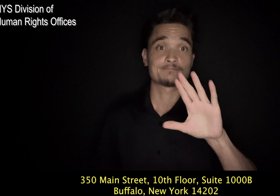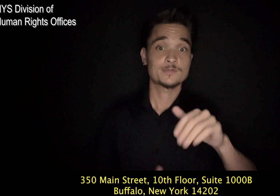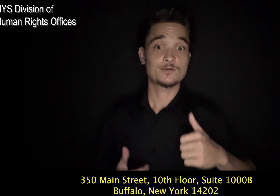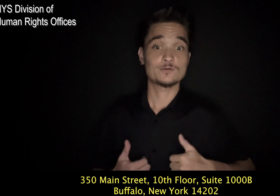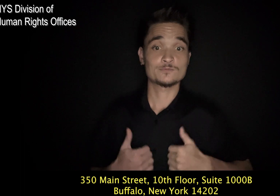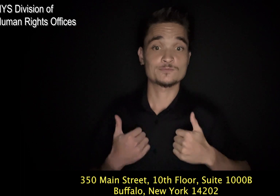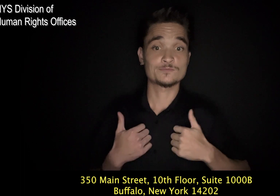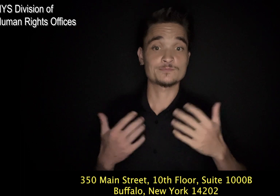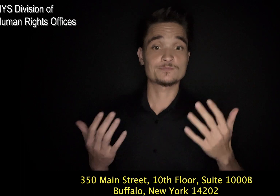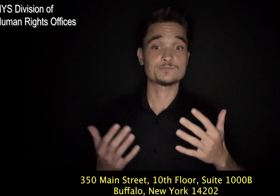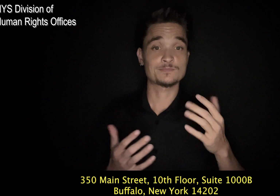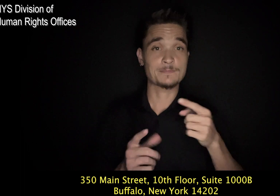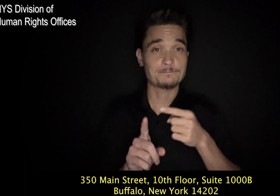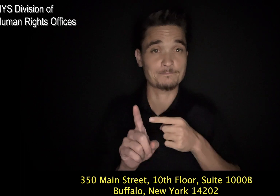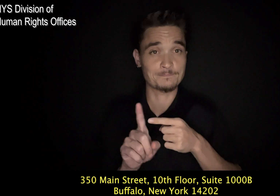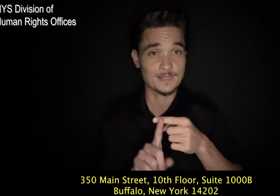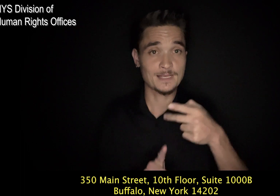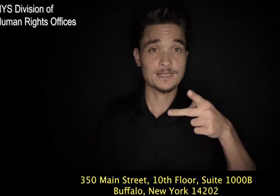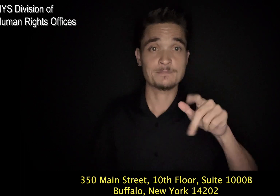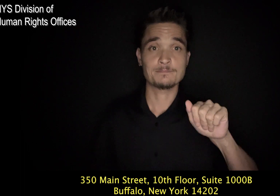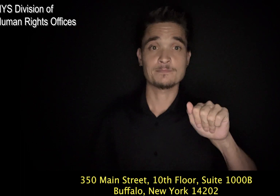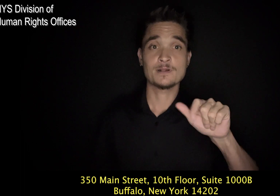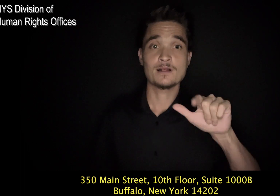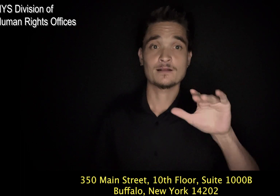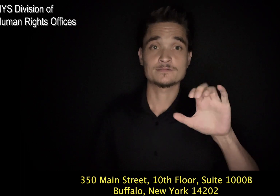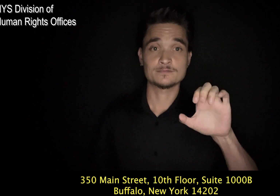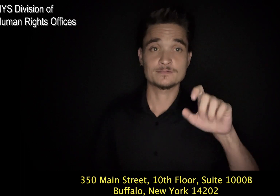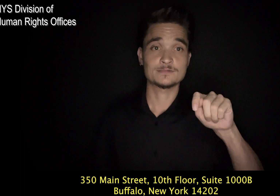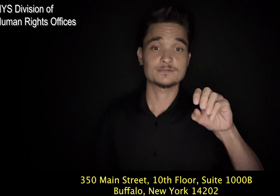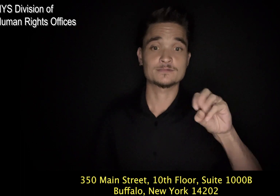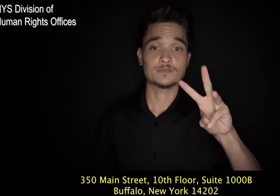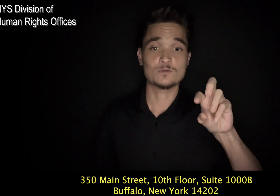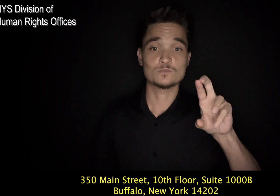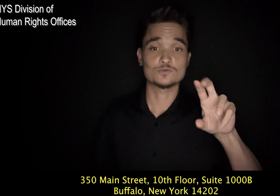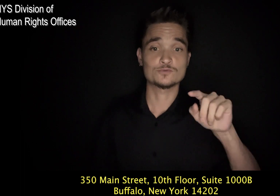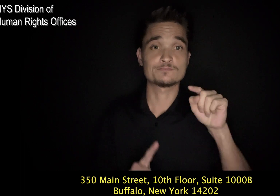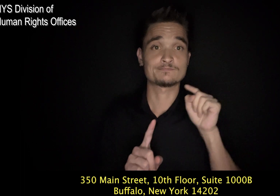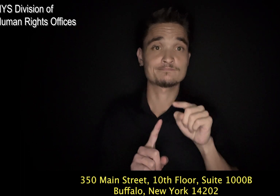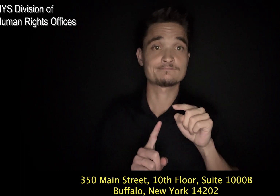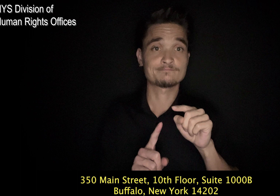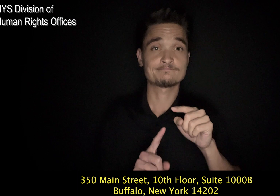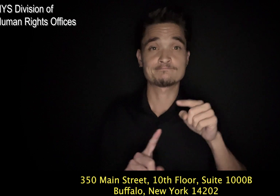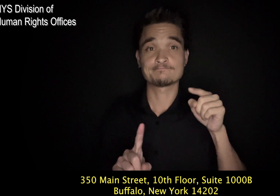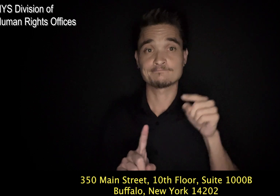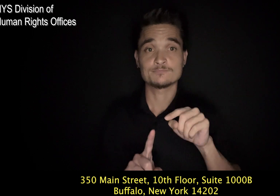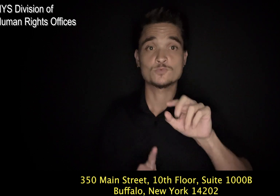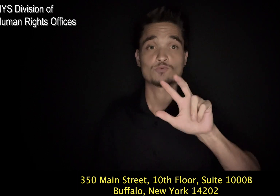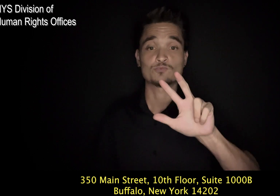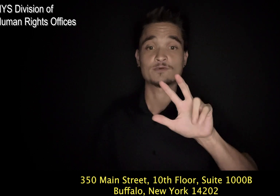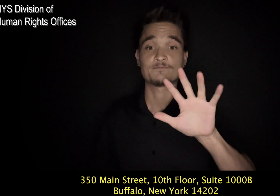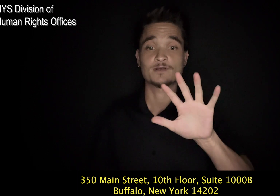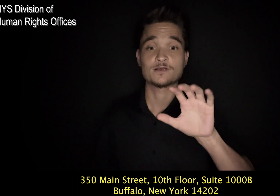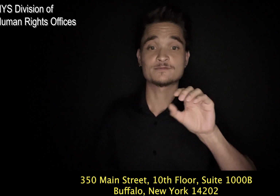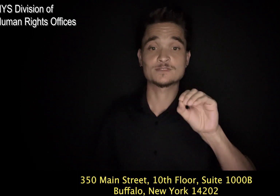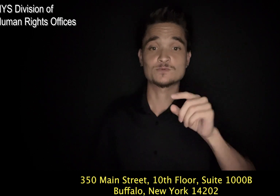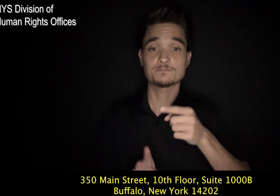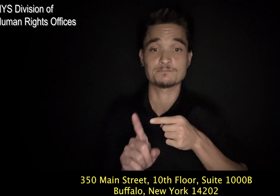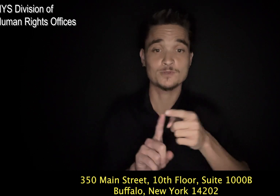350 Main Street, 10th Floor, Suite 1000B Buffalo, New York 14202